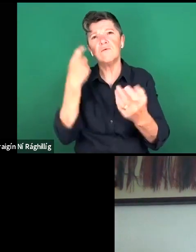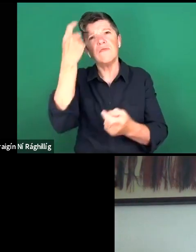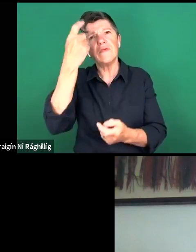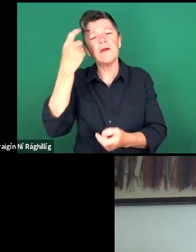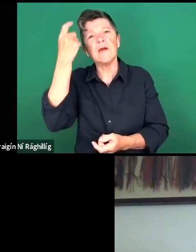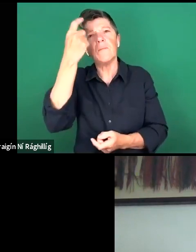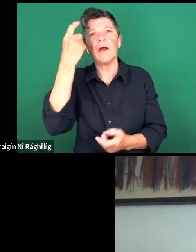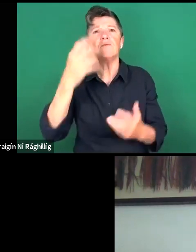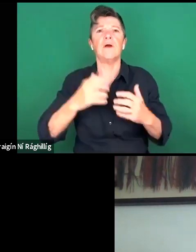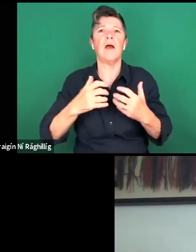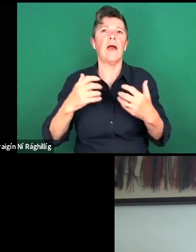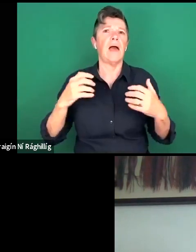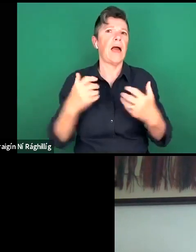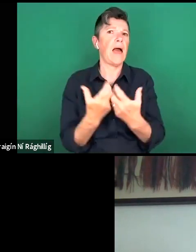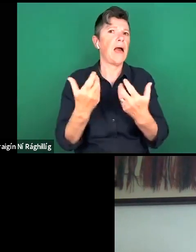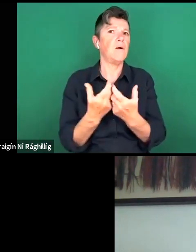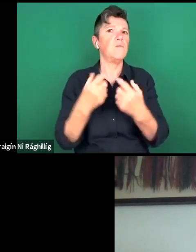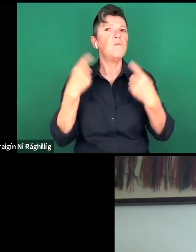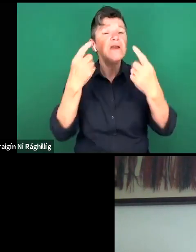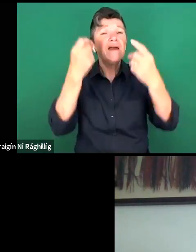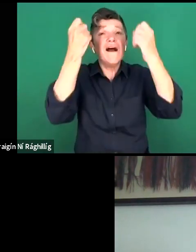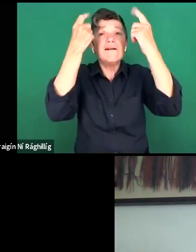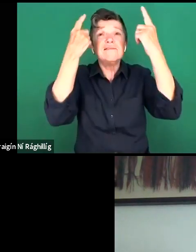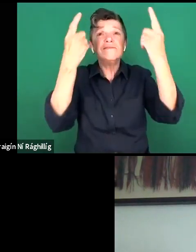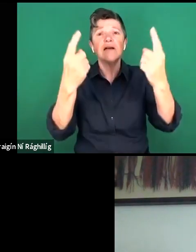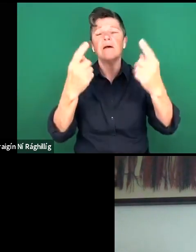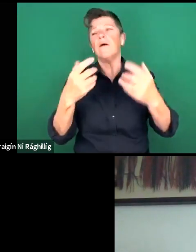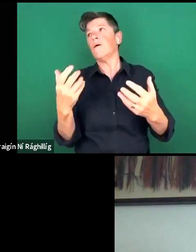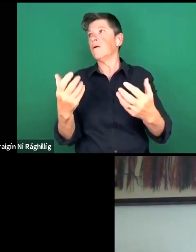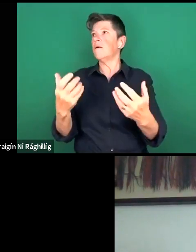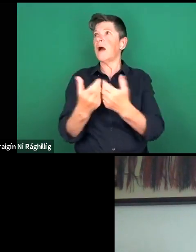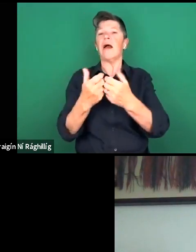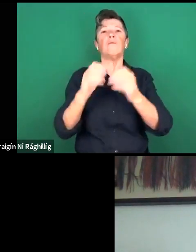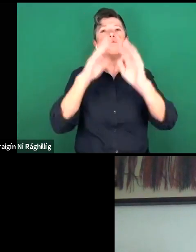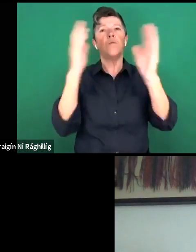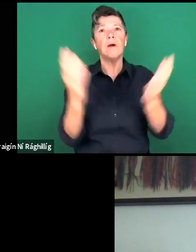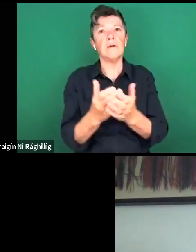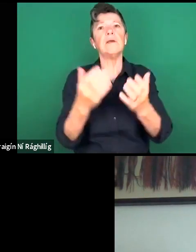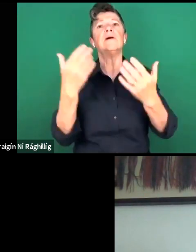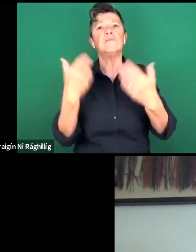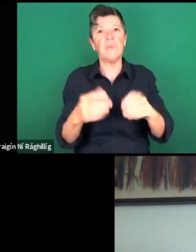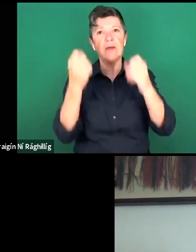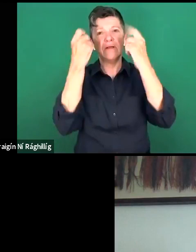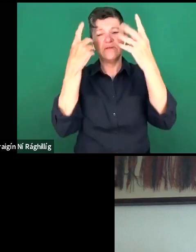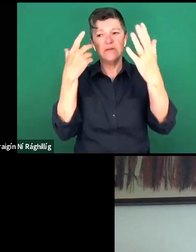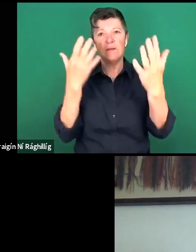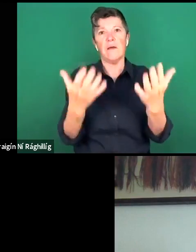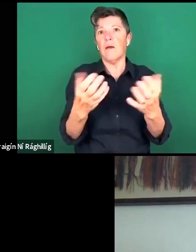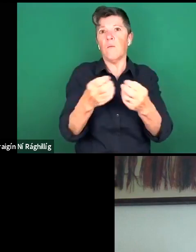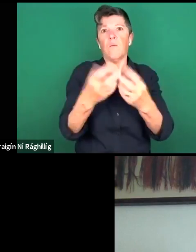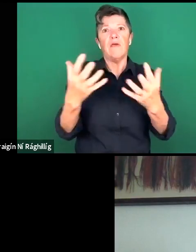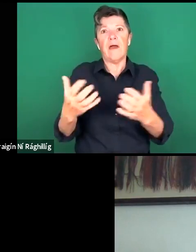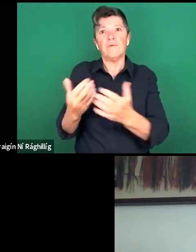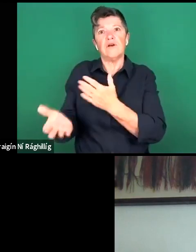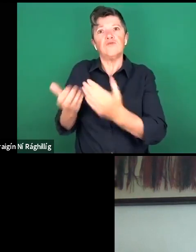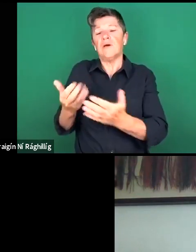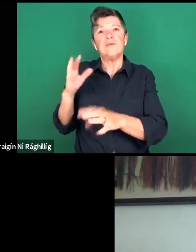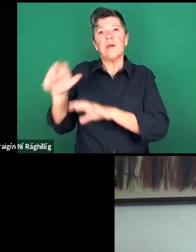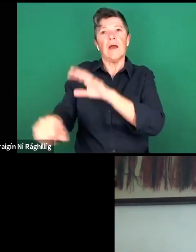So it's almost like if an argument is made and you think perhaps it's too strong for you to deal